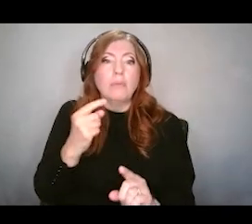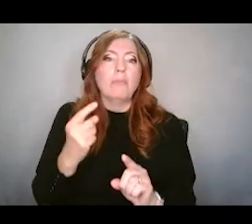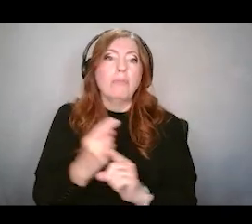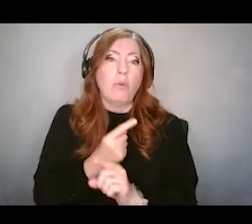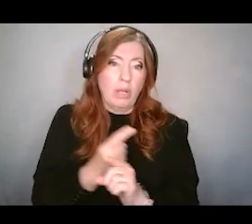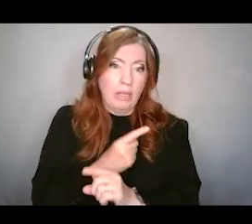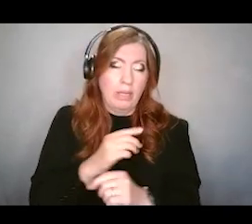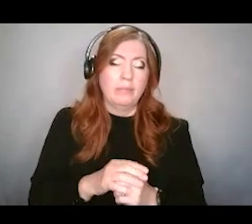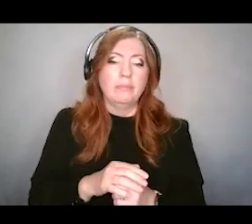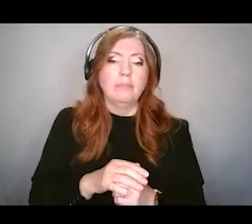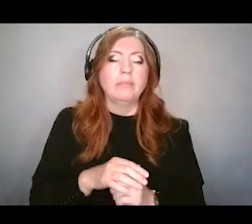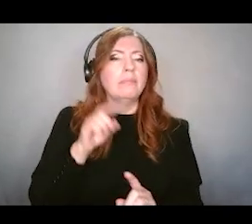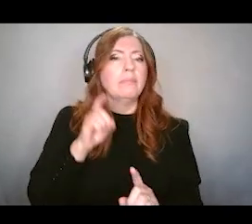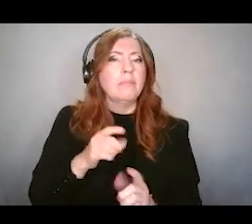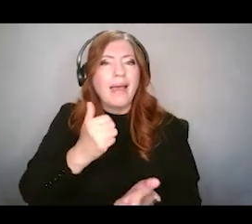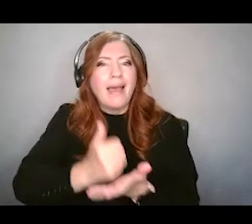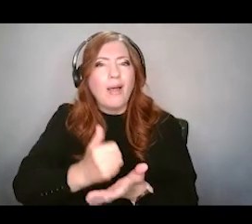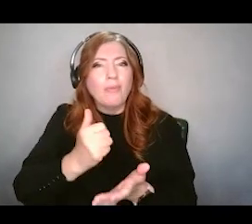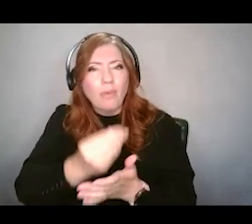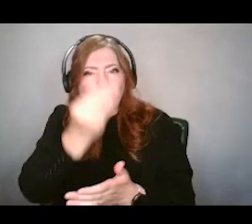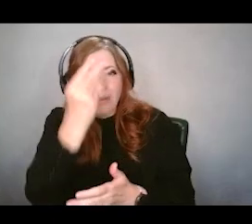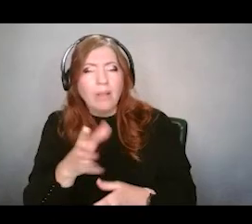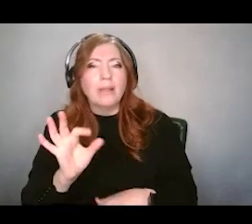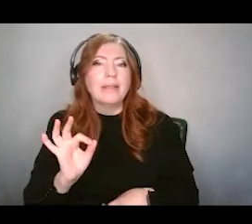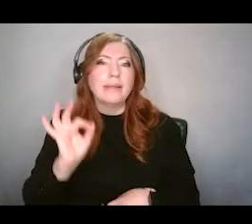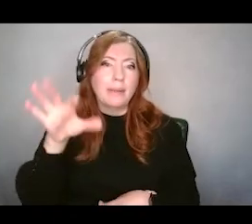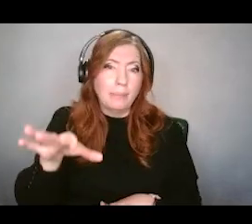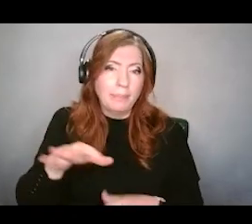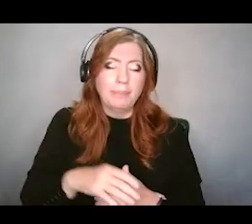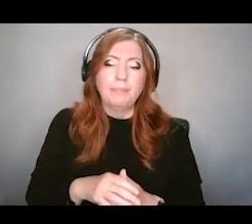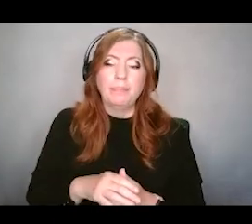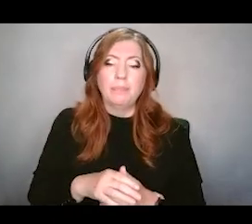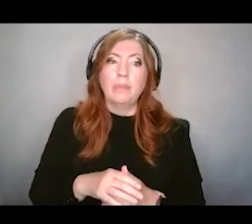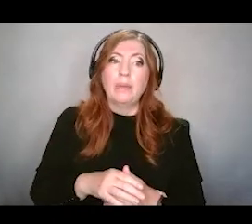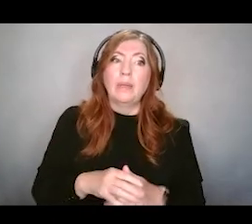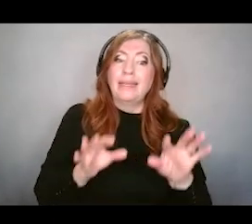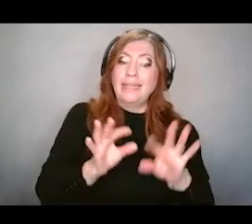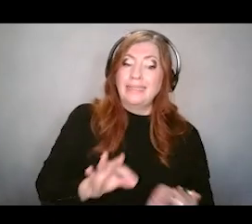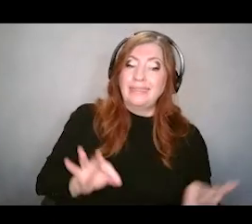here’s a helpful way to think about it— Essential documentation is what directly